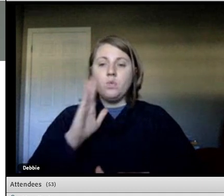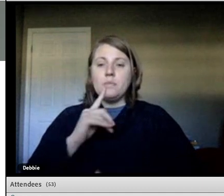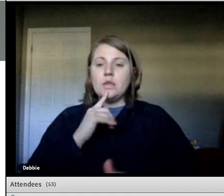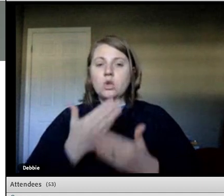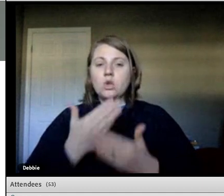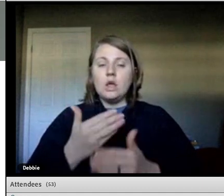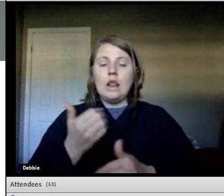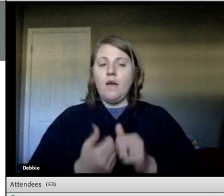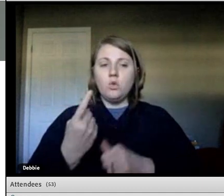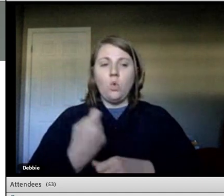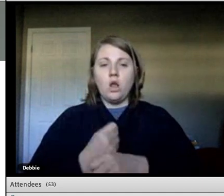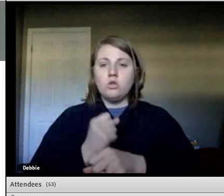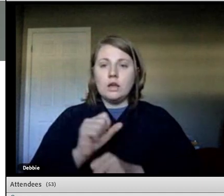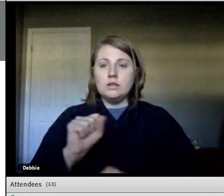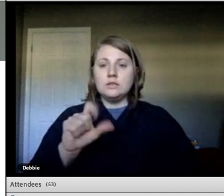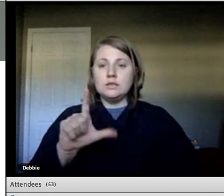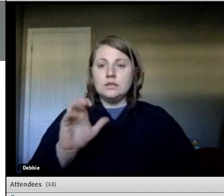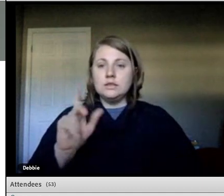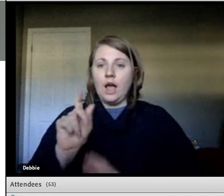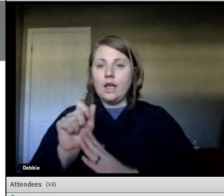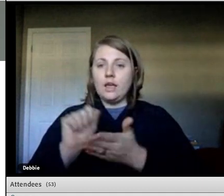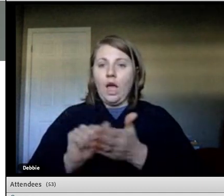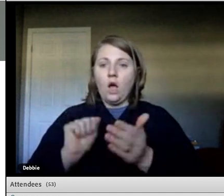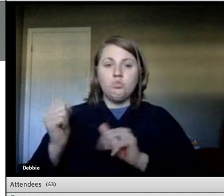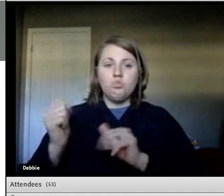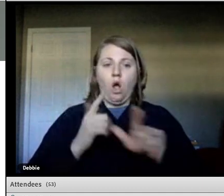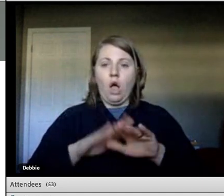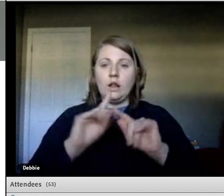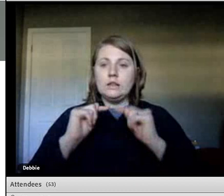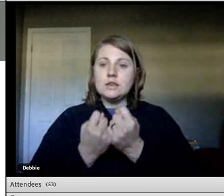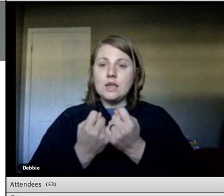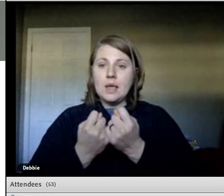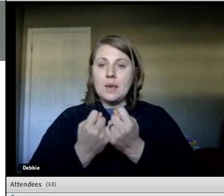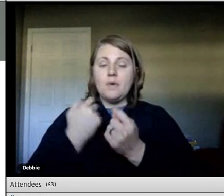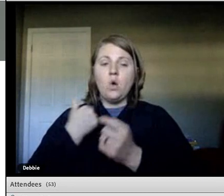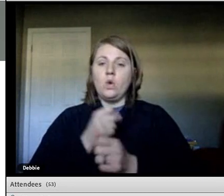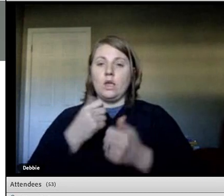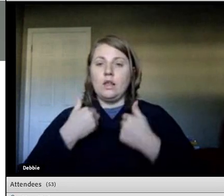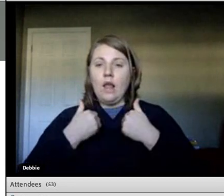and we're all on a team. We can have multiple communication channels within that team.